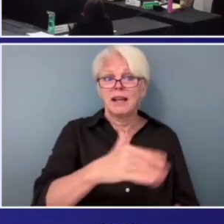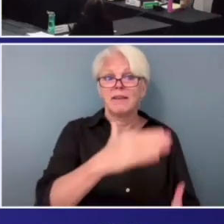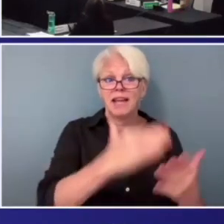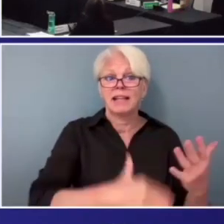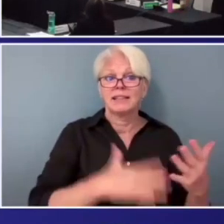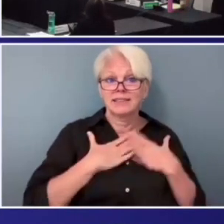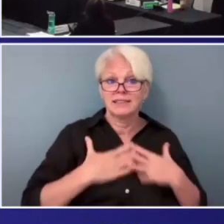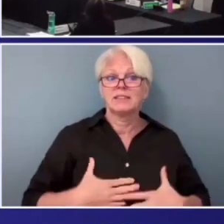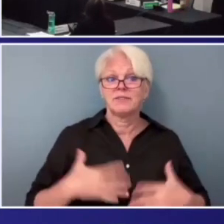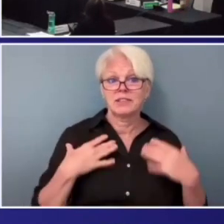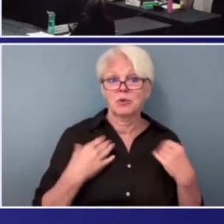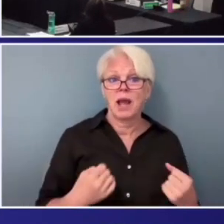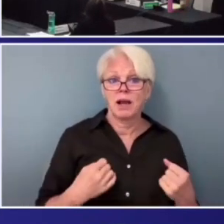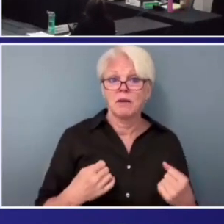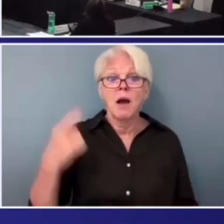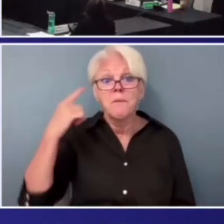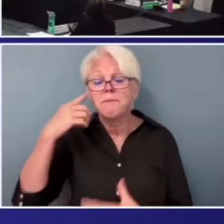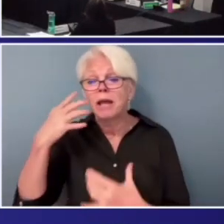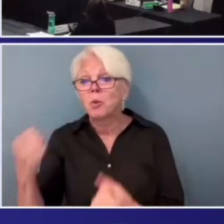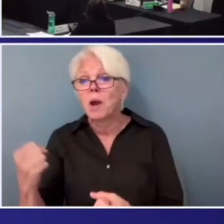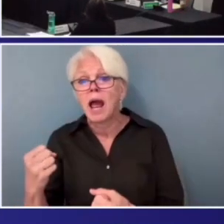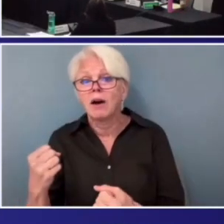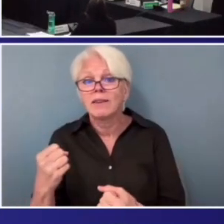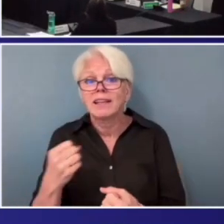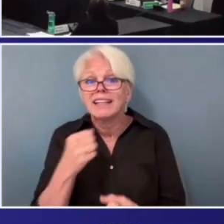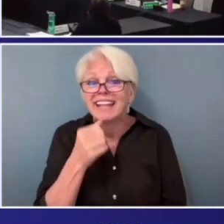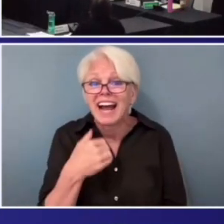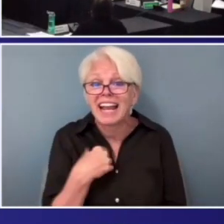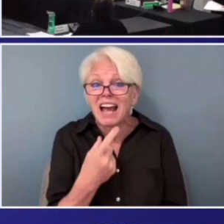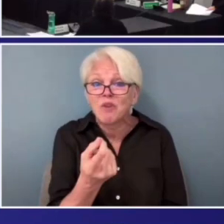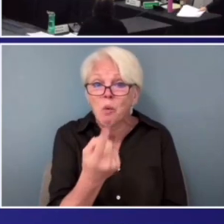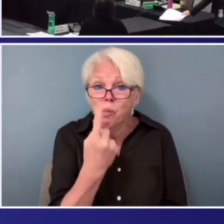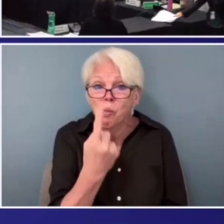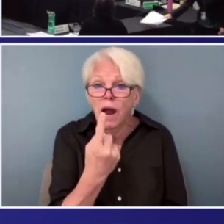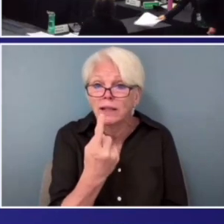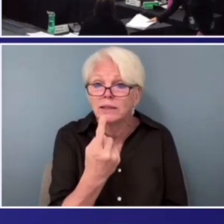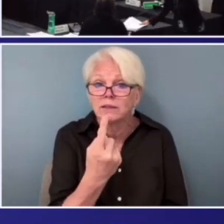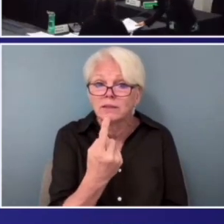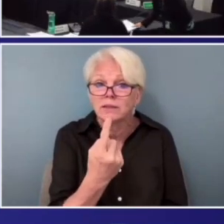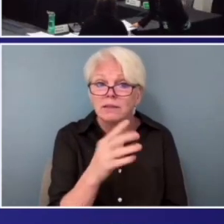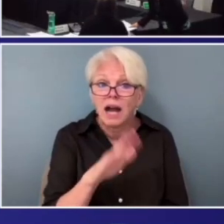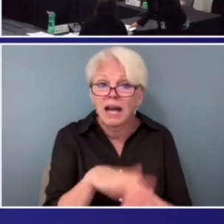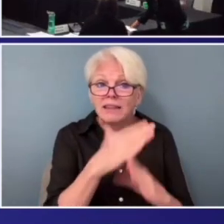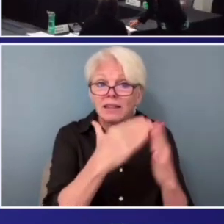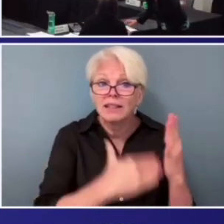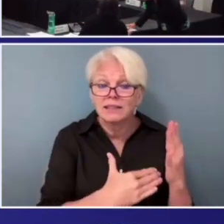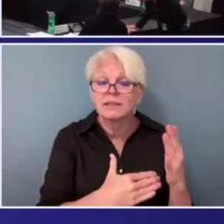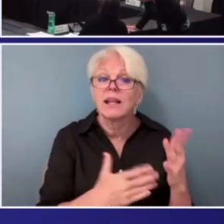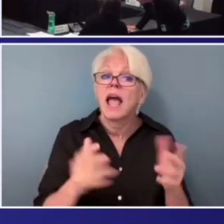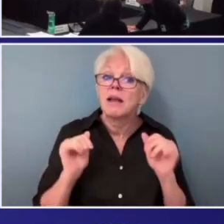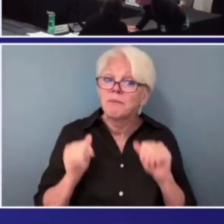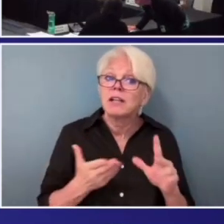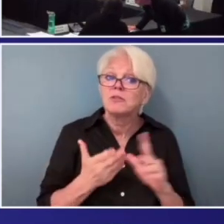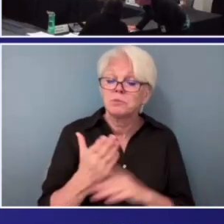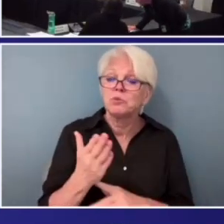Mental health doesn't even occupy one slot on the list, and it's possible through the professional designation from the separate